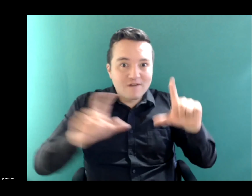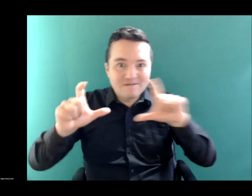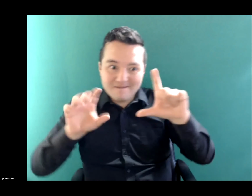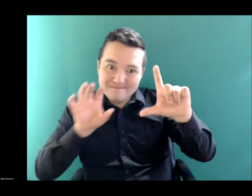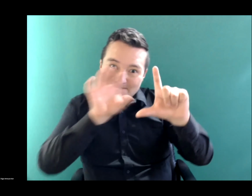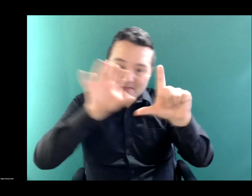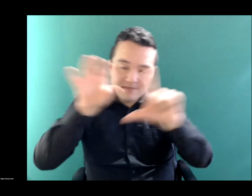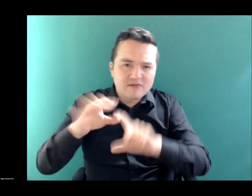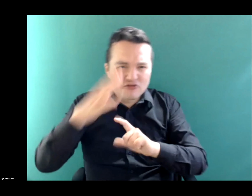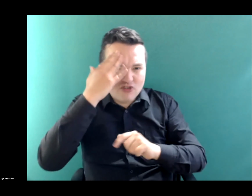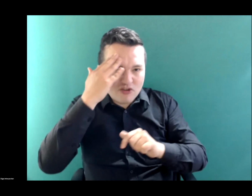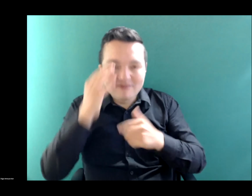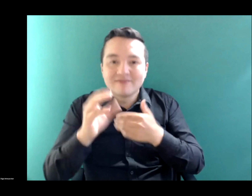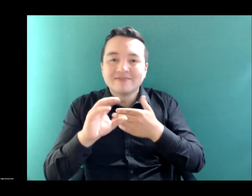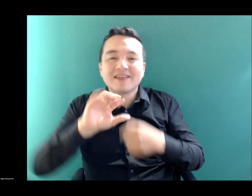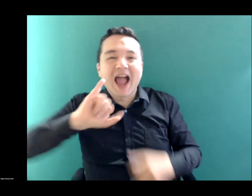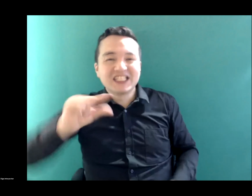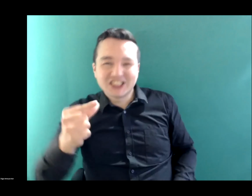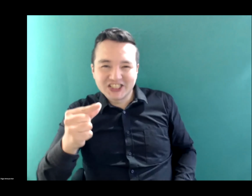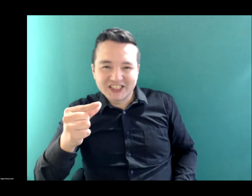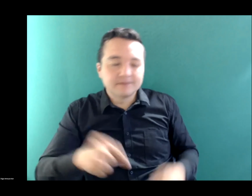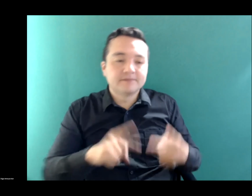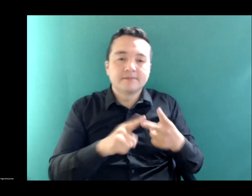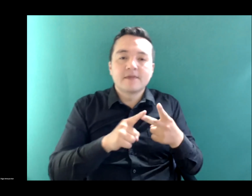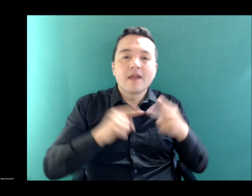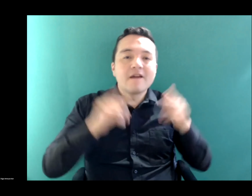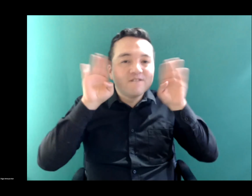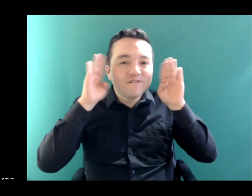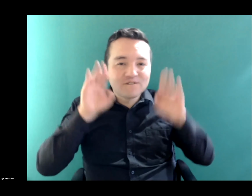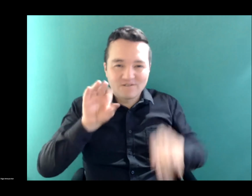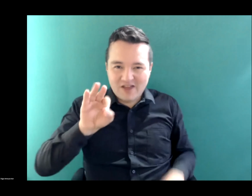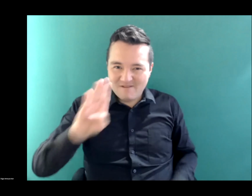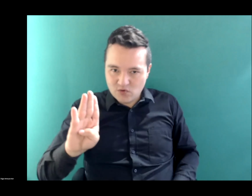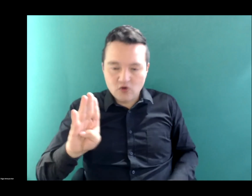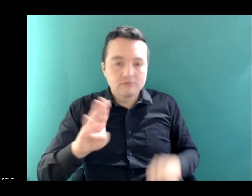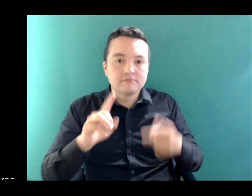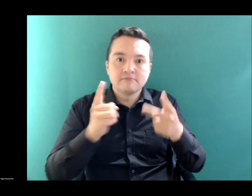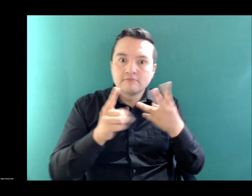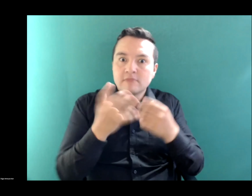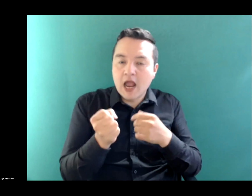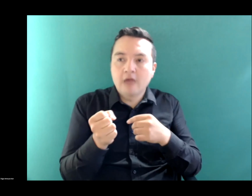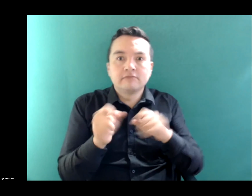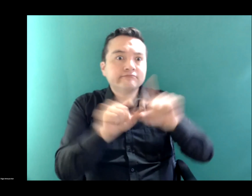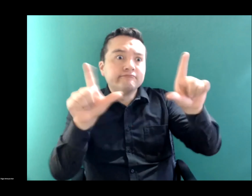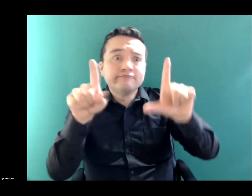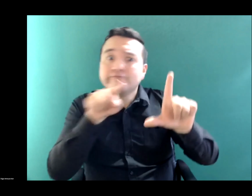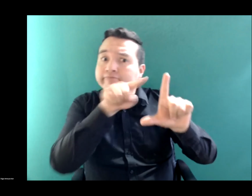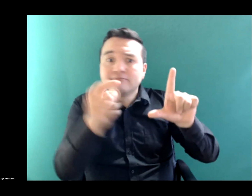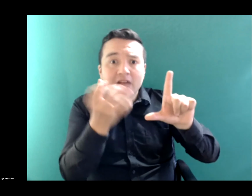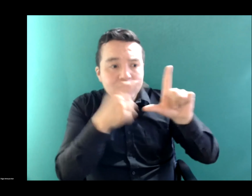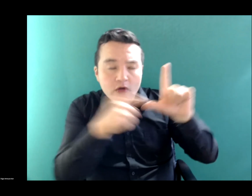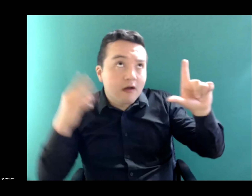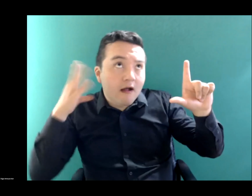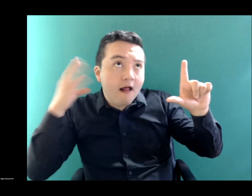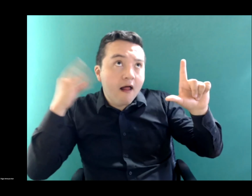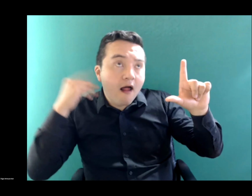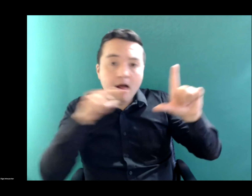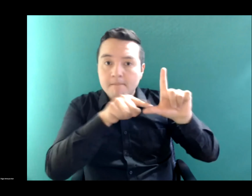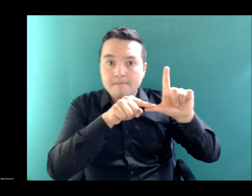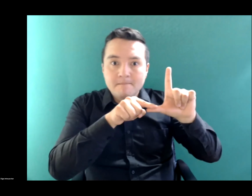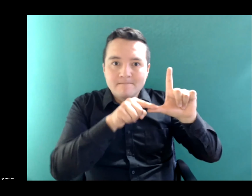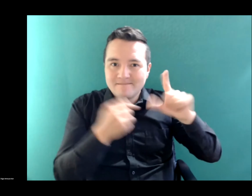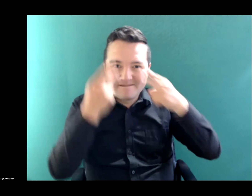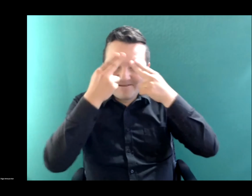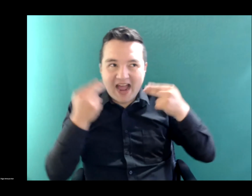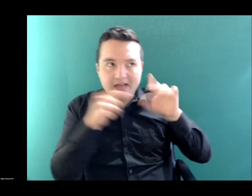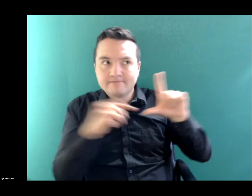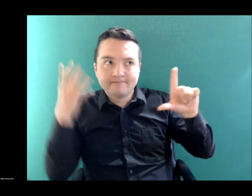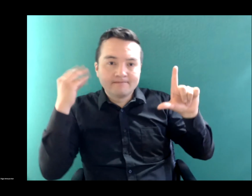So right now, what we are trying to do is implement and get more popular. For example, the audio description and the description of some pictures.